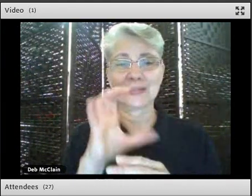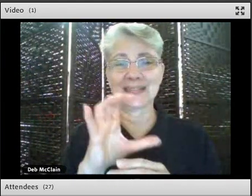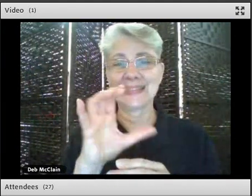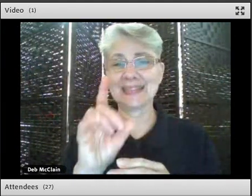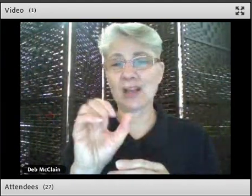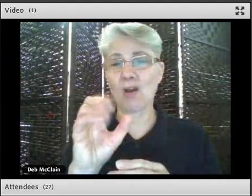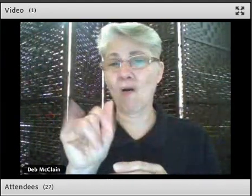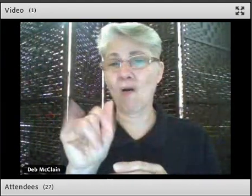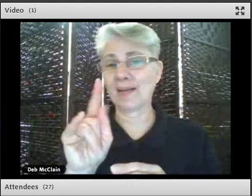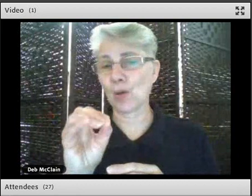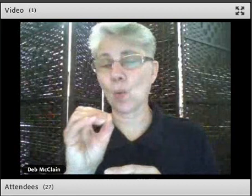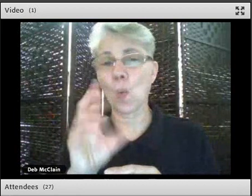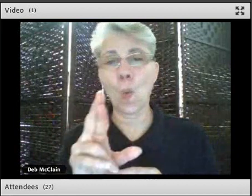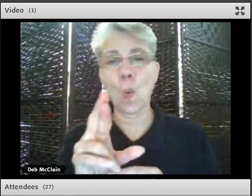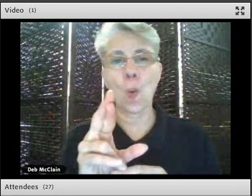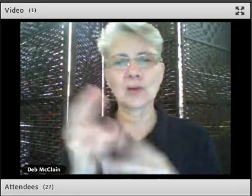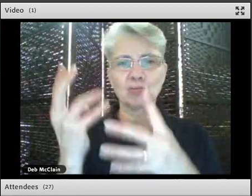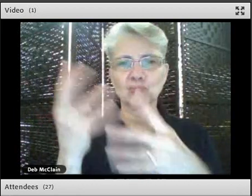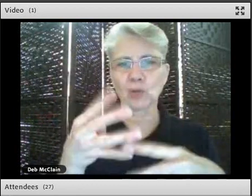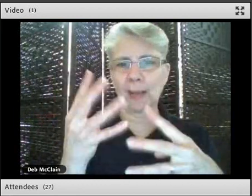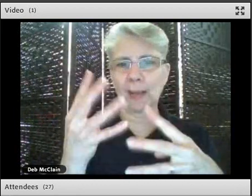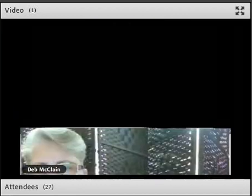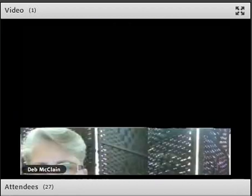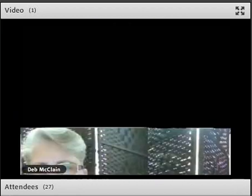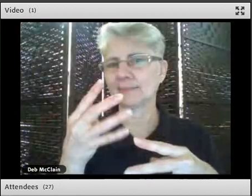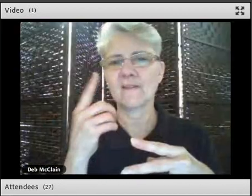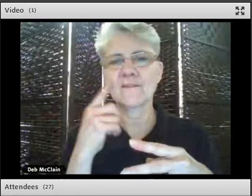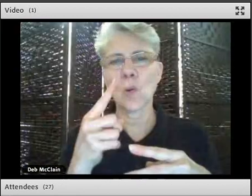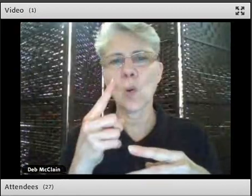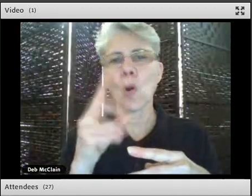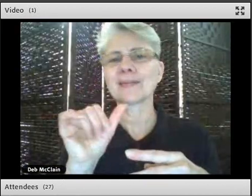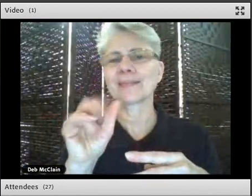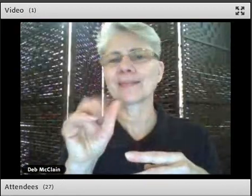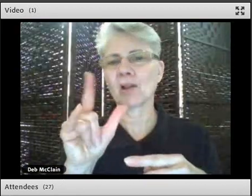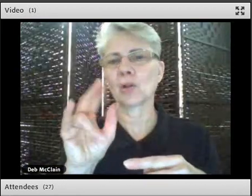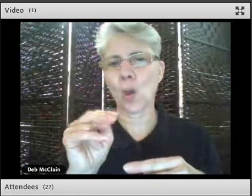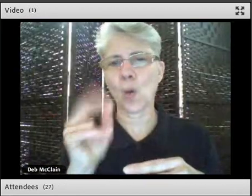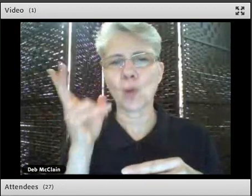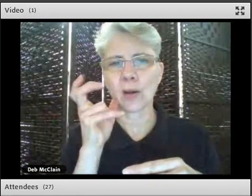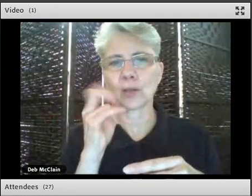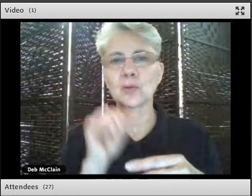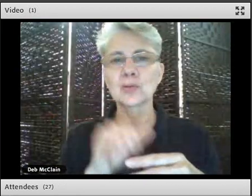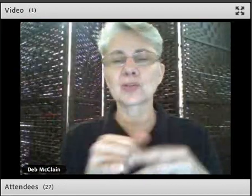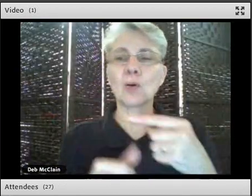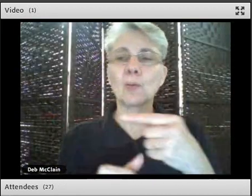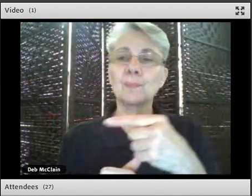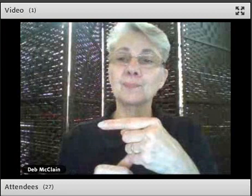So the ones that are most important to us, we'll talk about in a moment. But what I want to draw your attention to